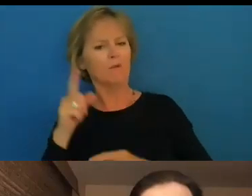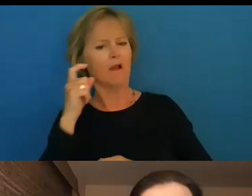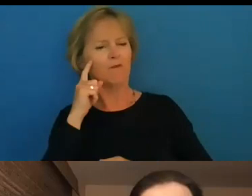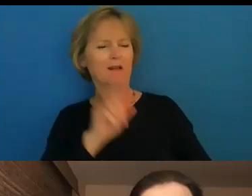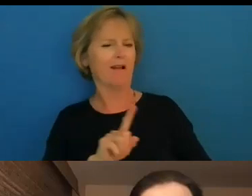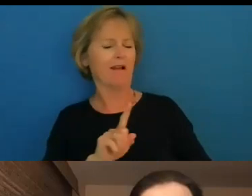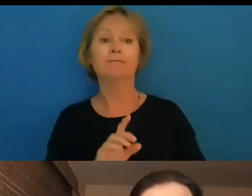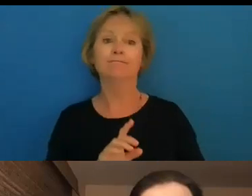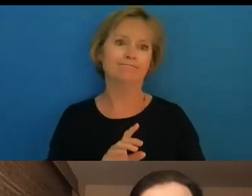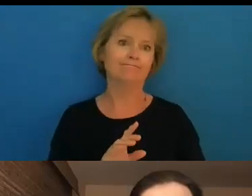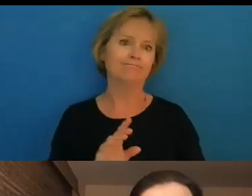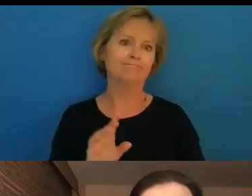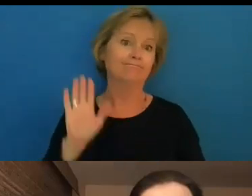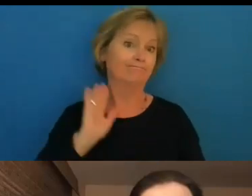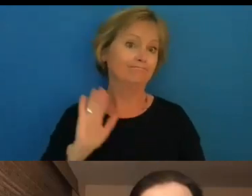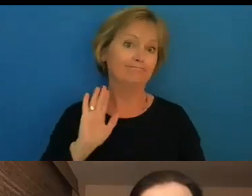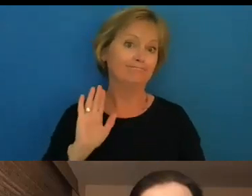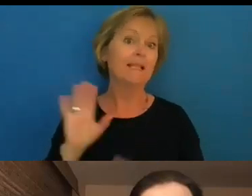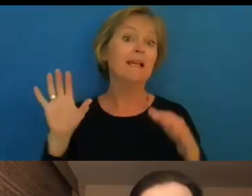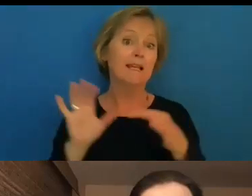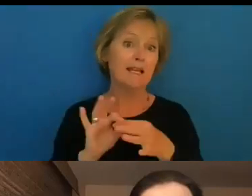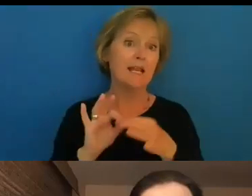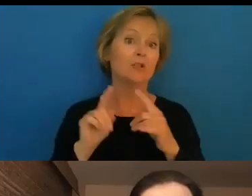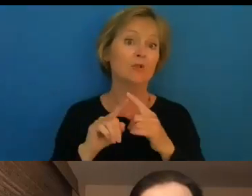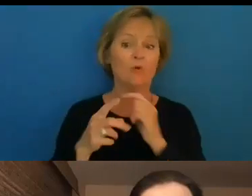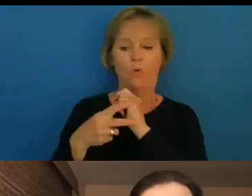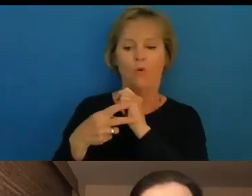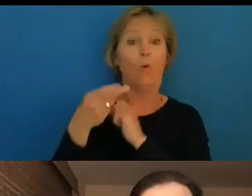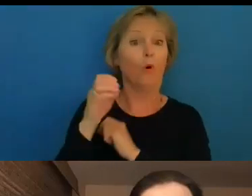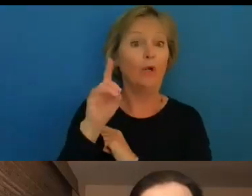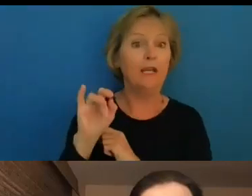So it's connecting to the hoarding because people are going to these stores,